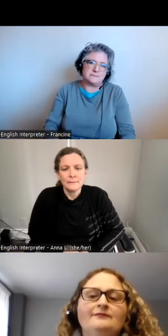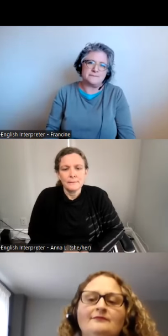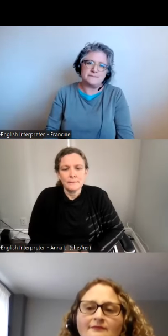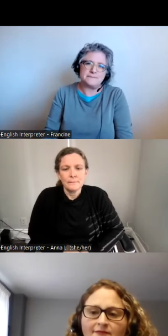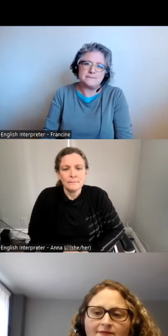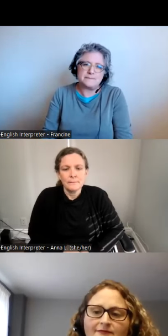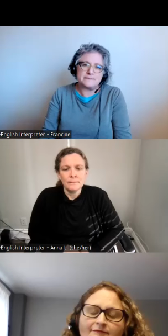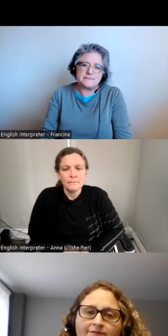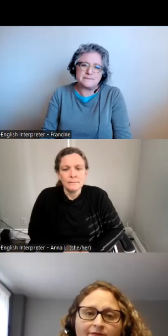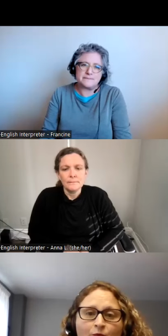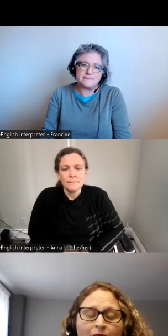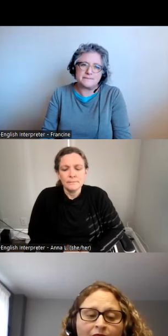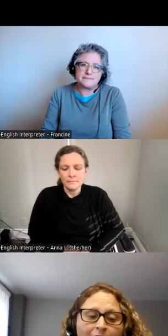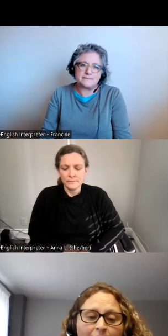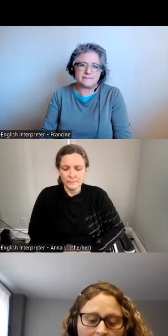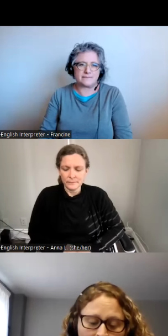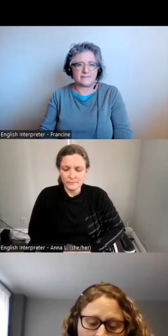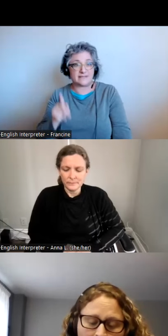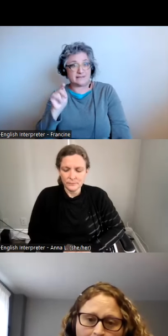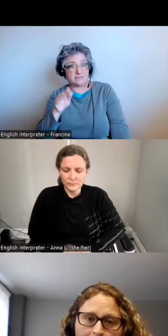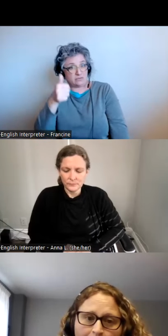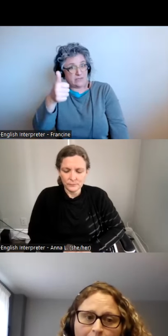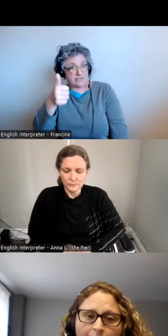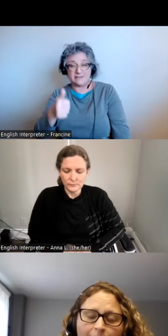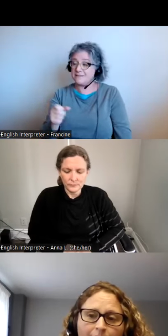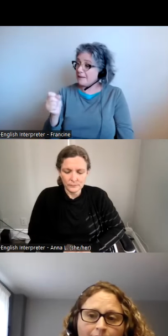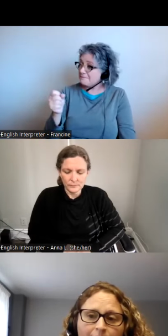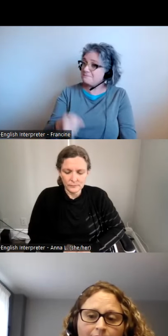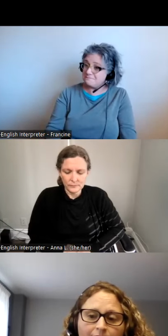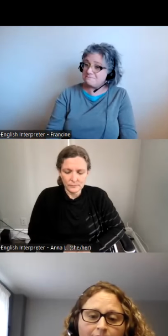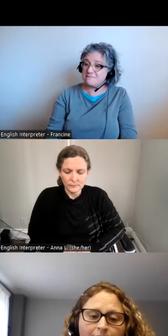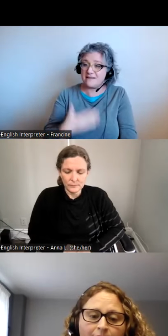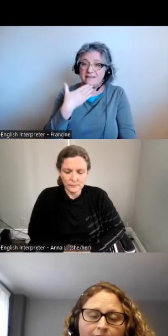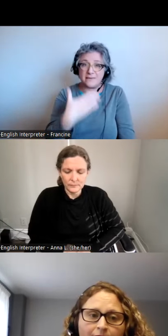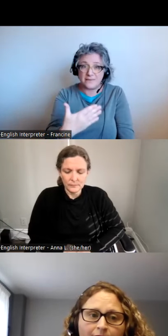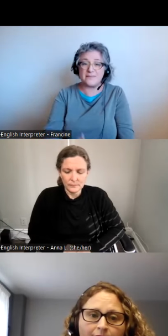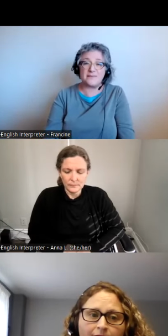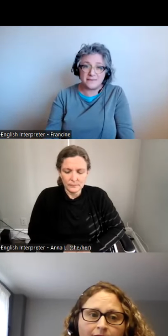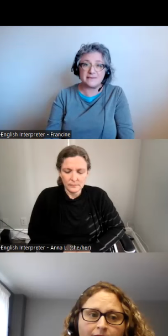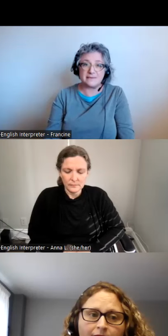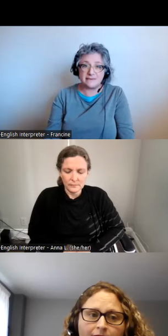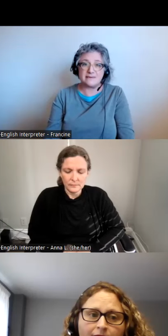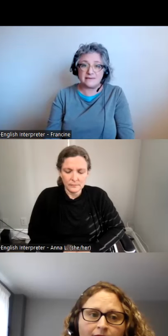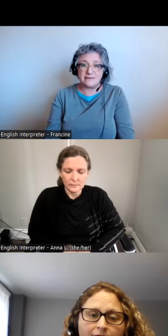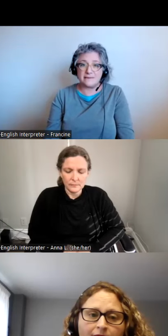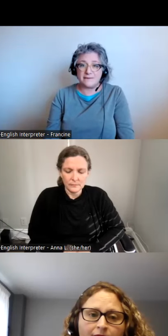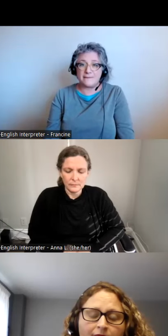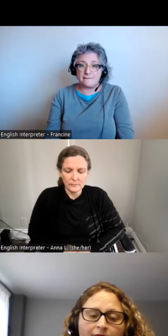successful . » Kim Adlard: Okay. That's